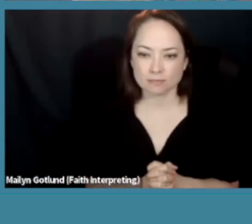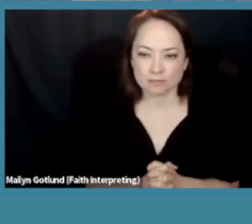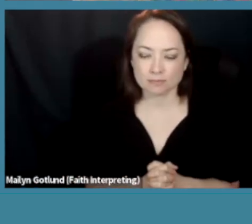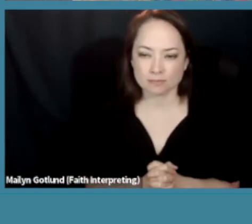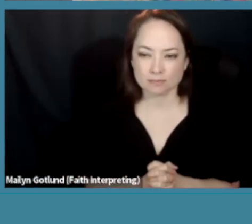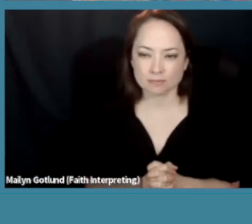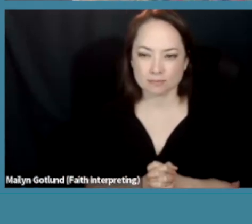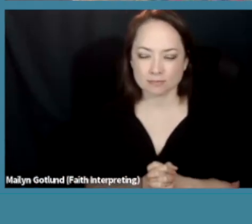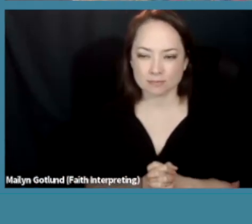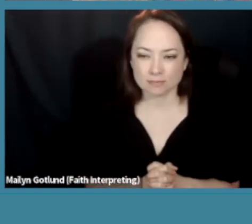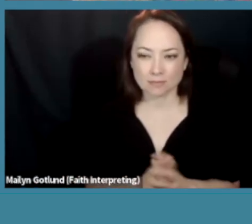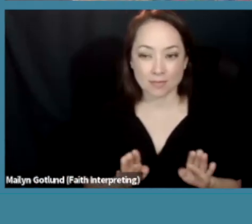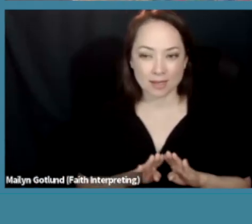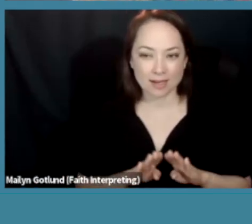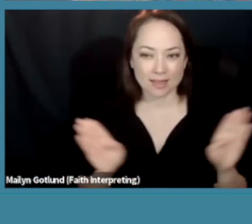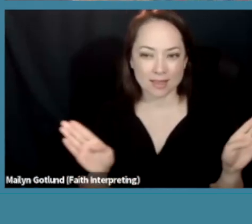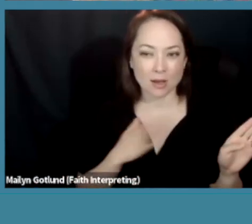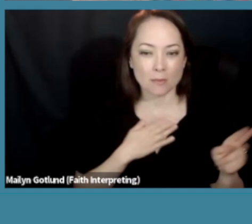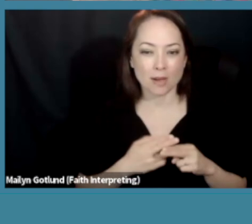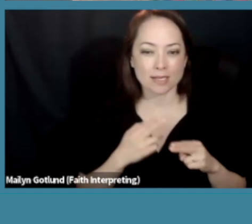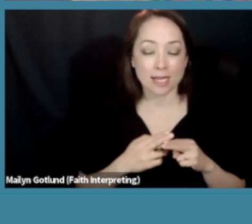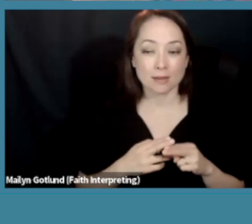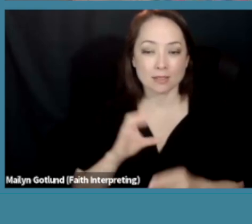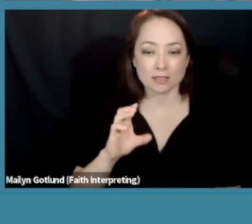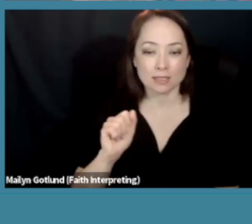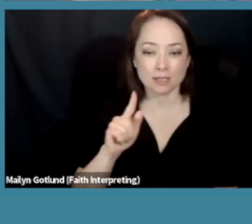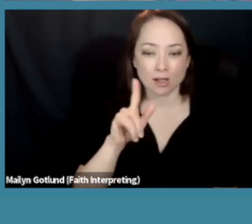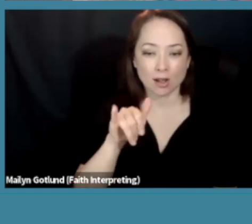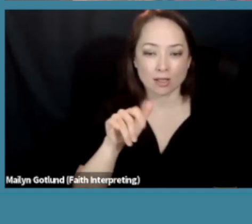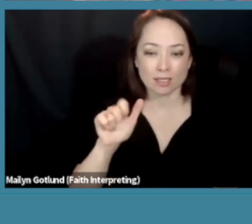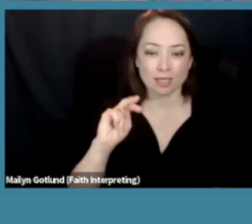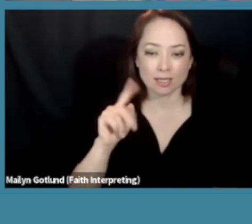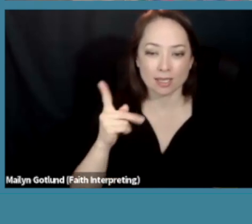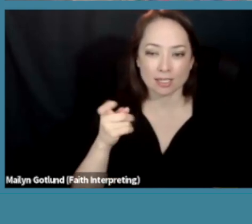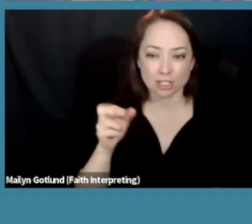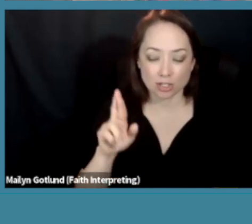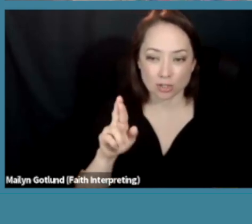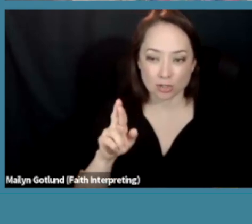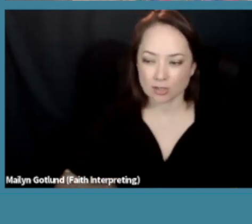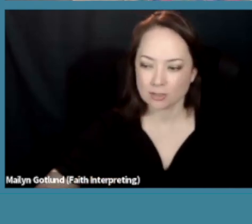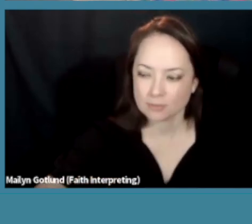Hello, everybody. My name is Carly Englander. I'm one of the steering committee members.